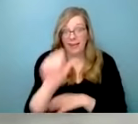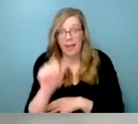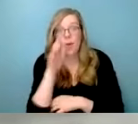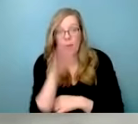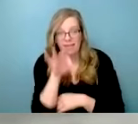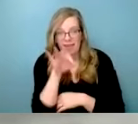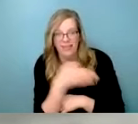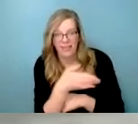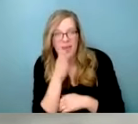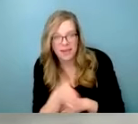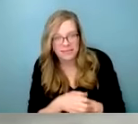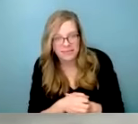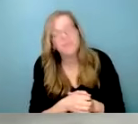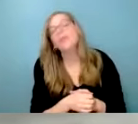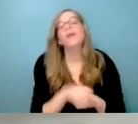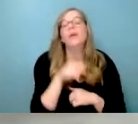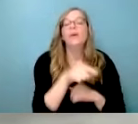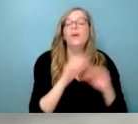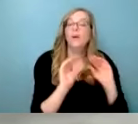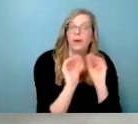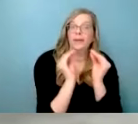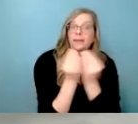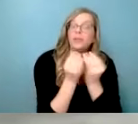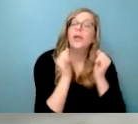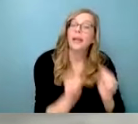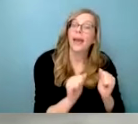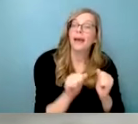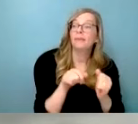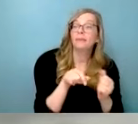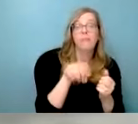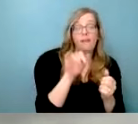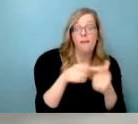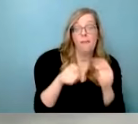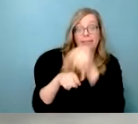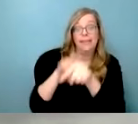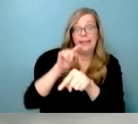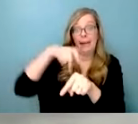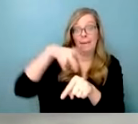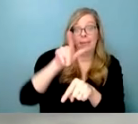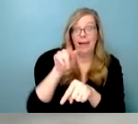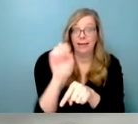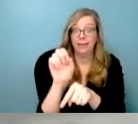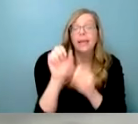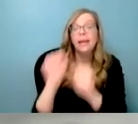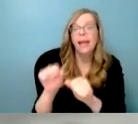organizations can copy and paste from this template and adapt it to meet their needs